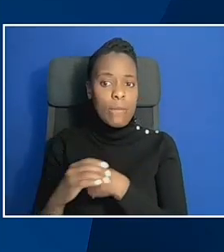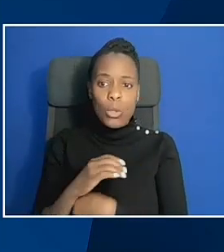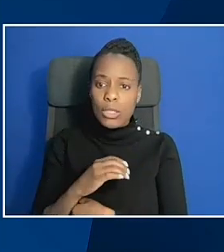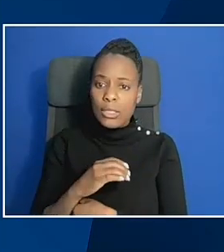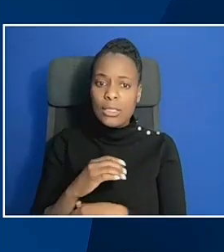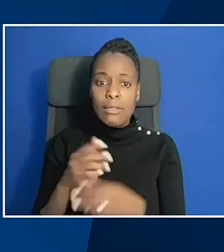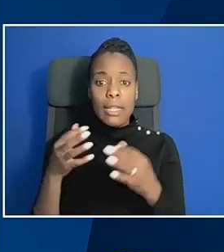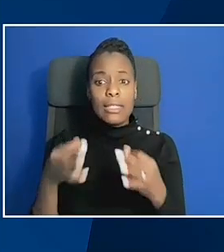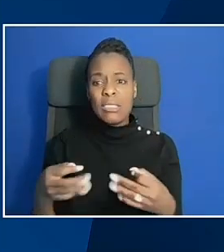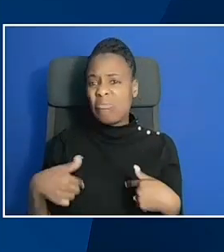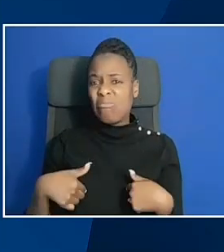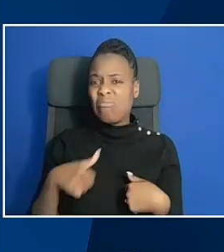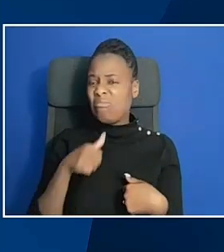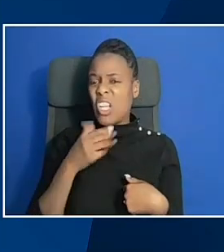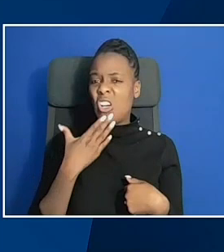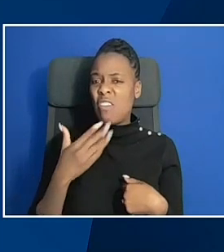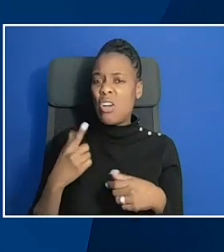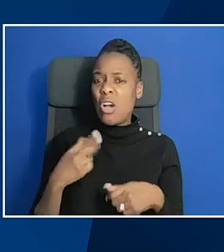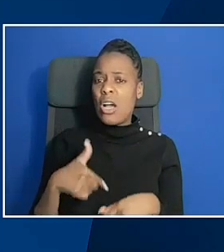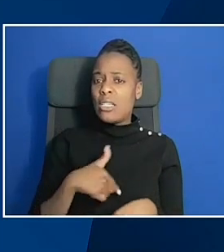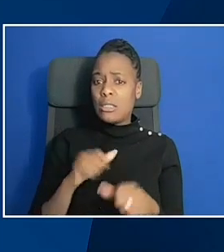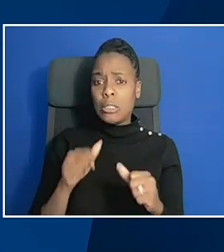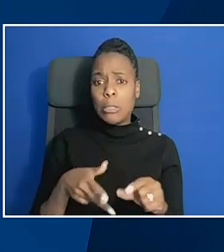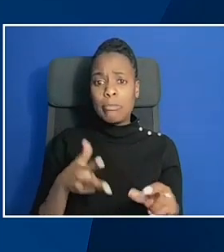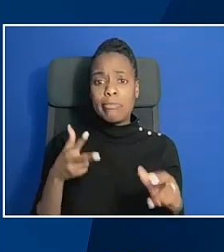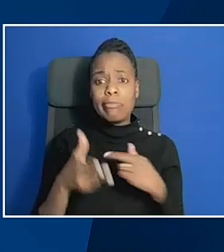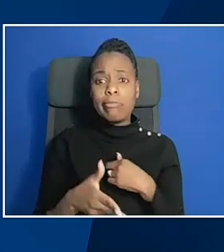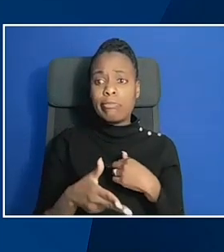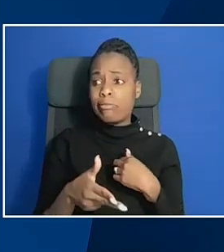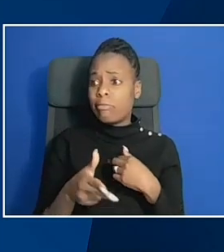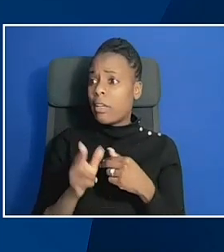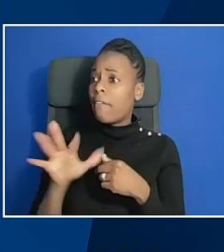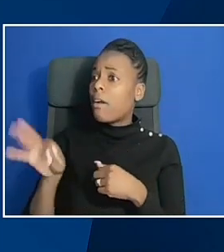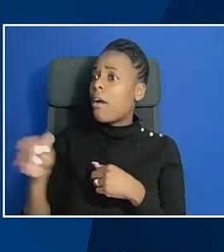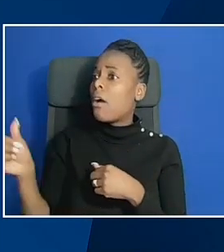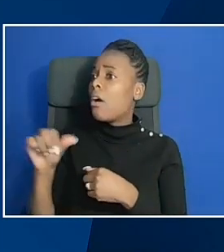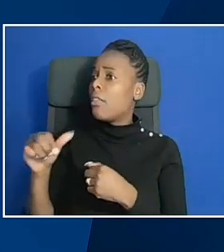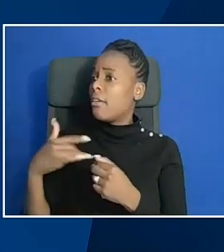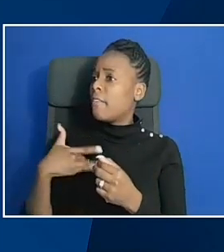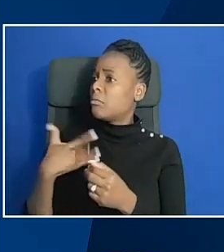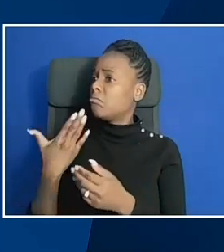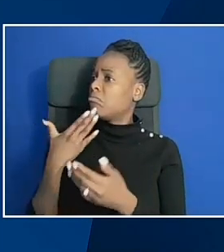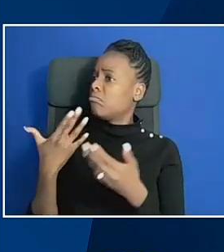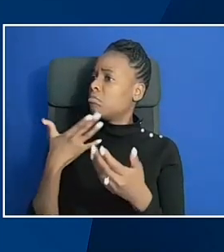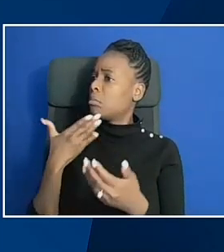anymore, they could cut bait and go find something that suits them in their state context better. So that's what I want to